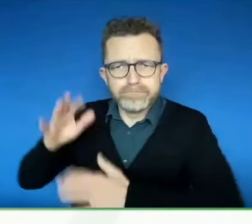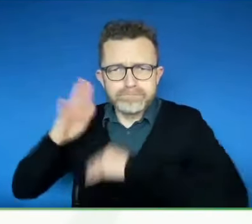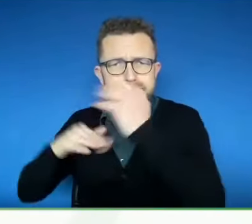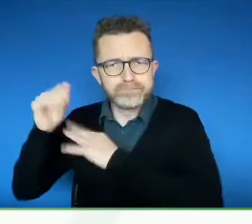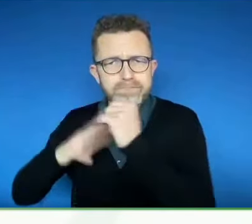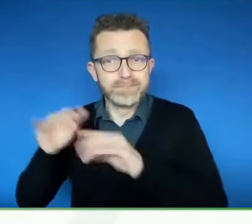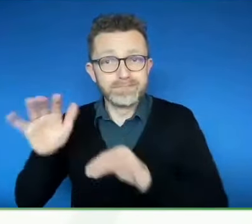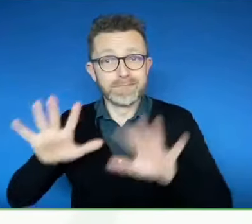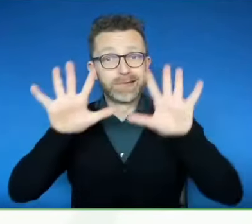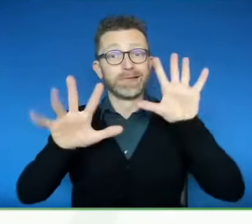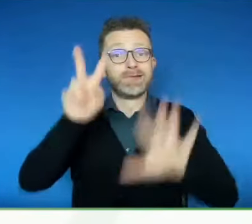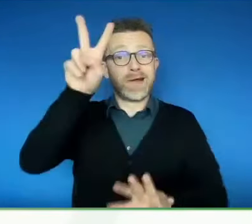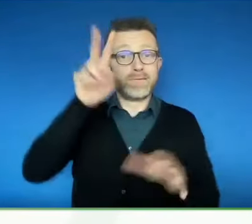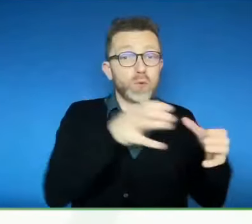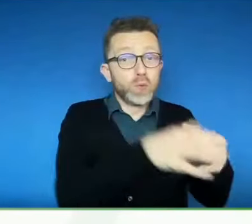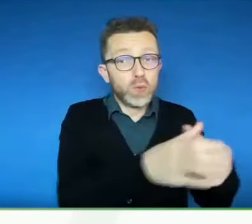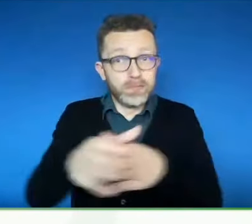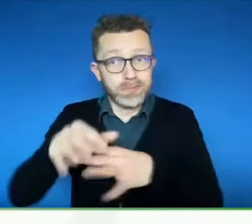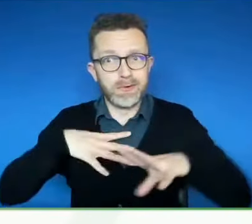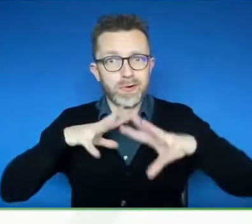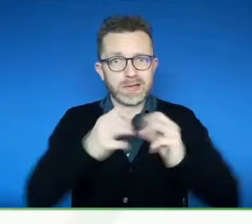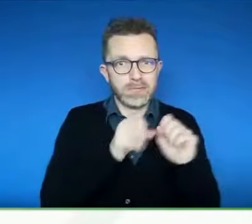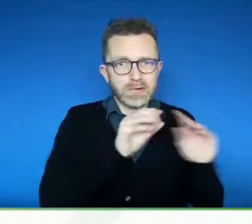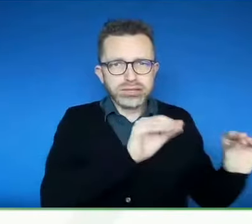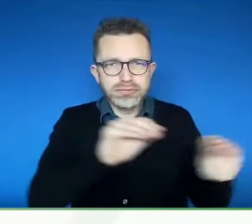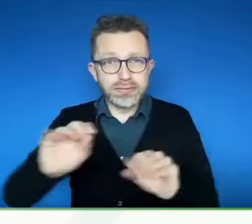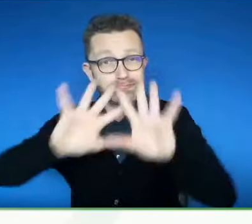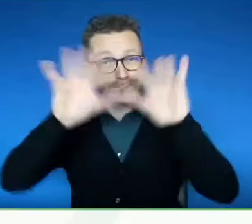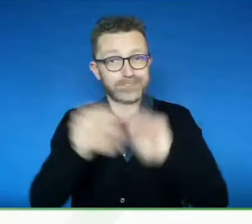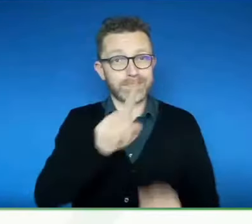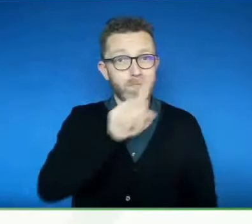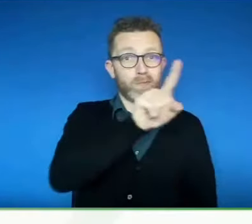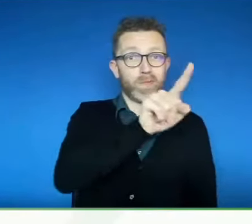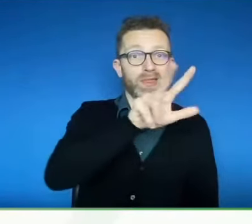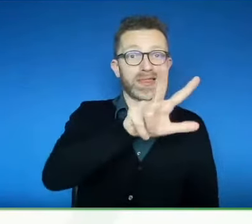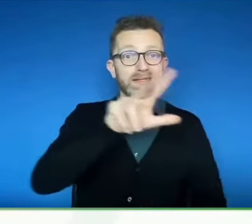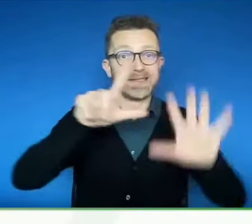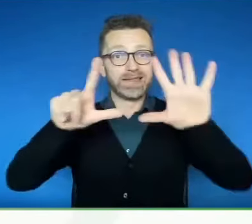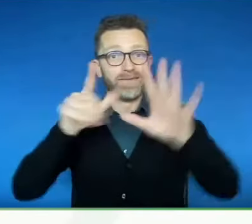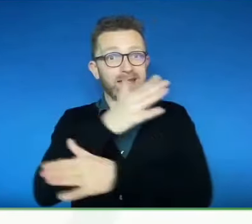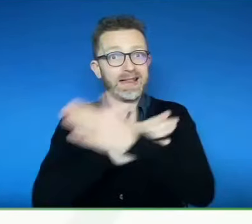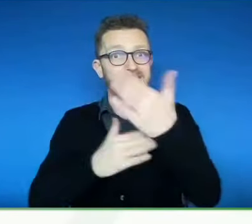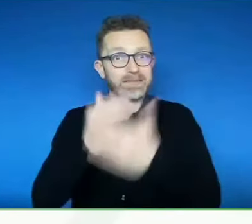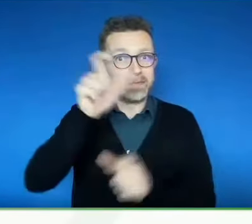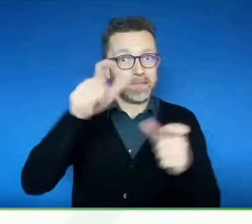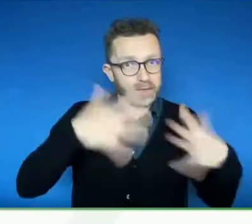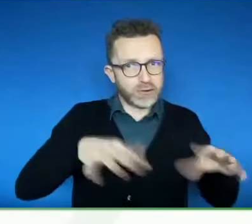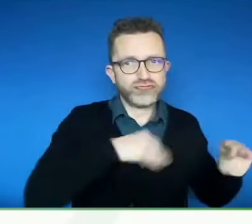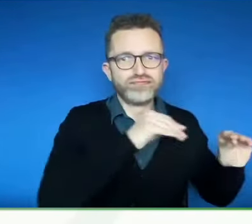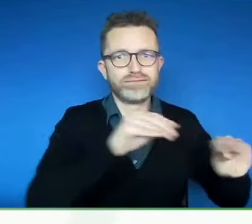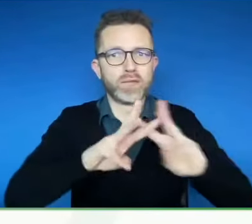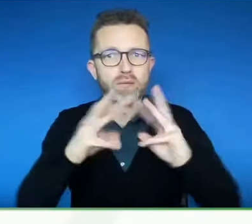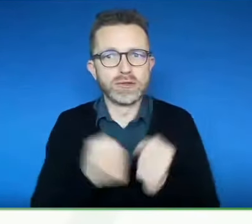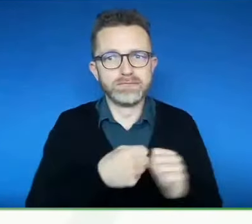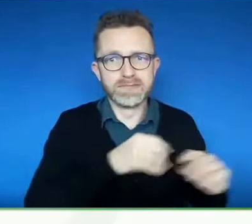On average, graduates increased from 53% of them agreeing that they have leadership traits, up to 88% after the finish of the program.